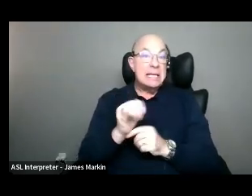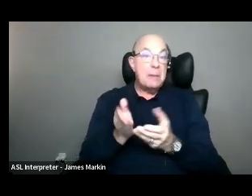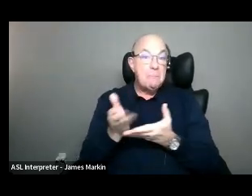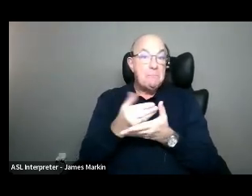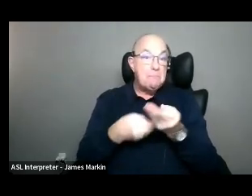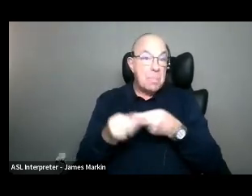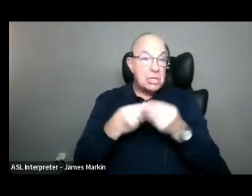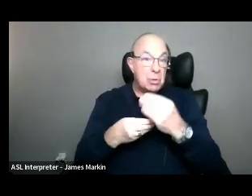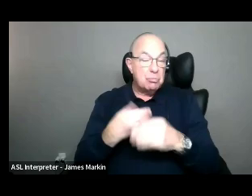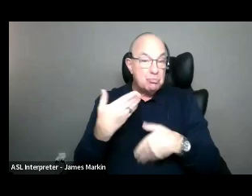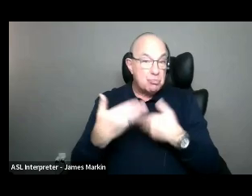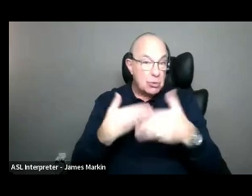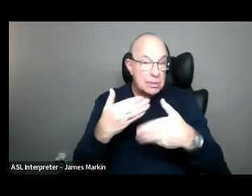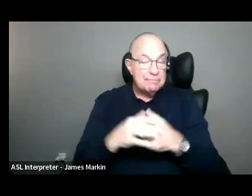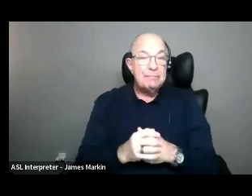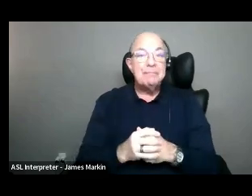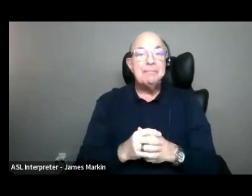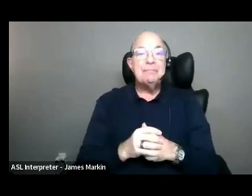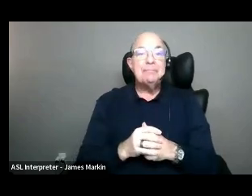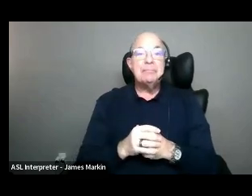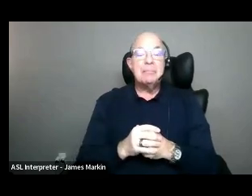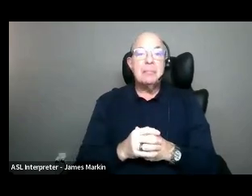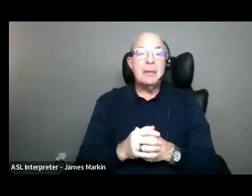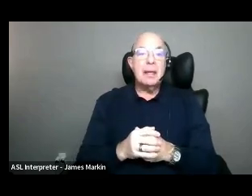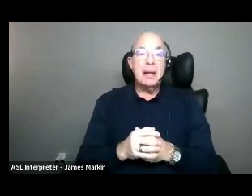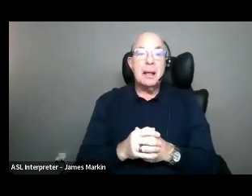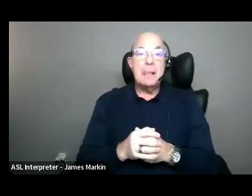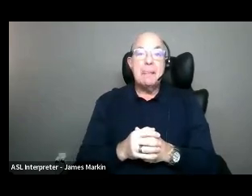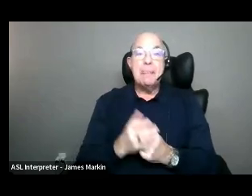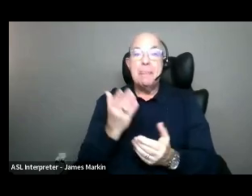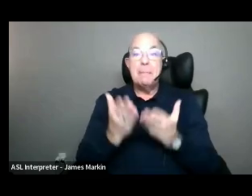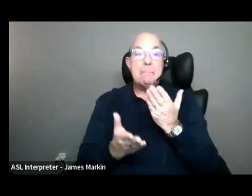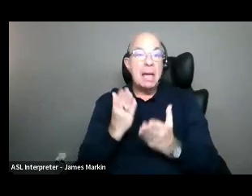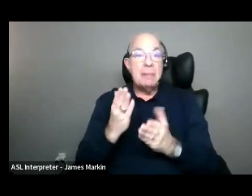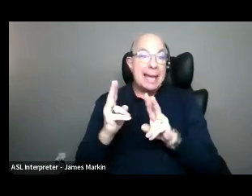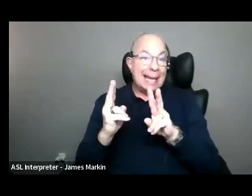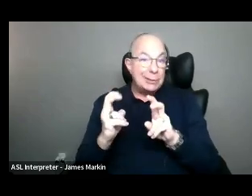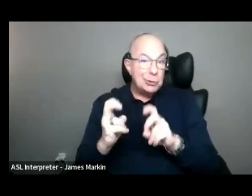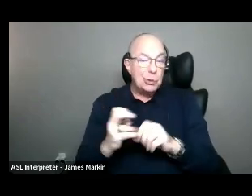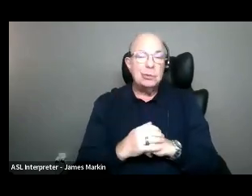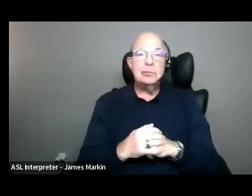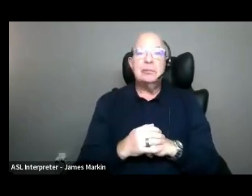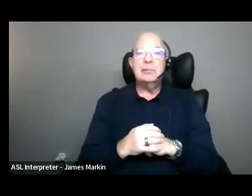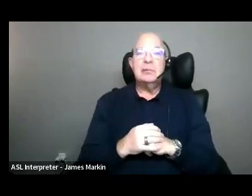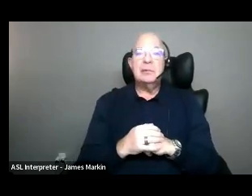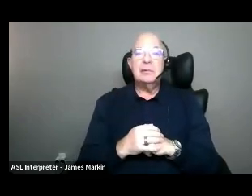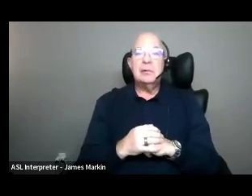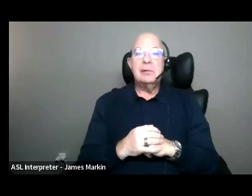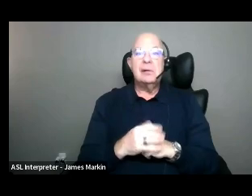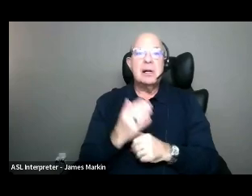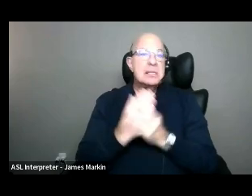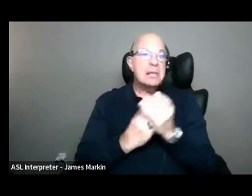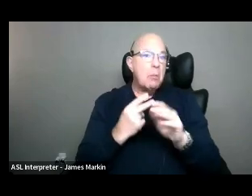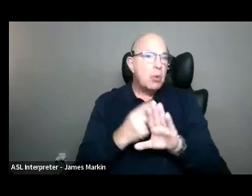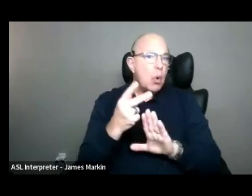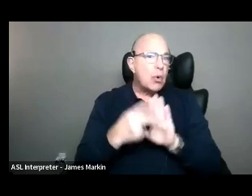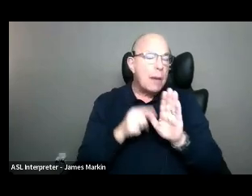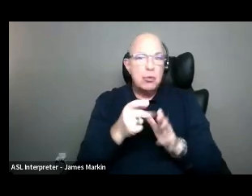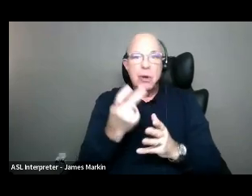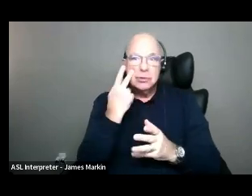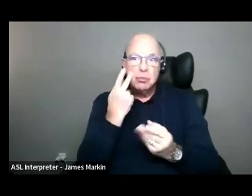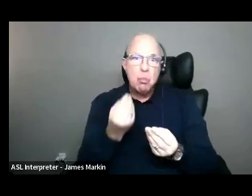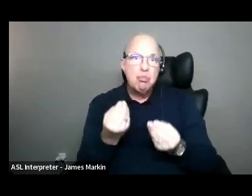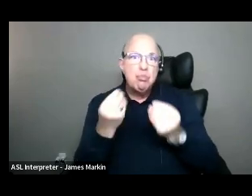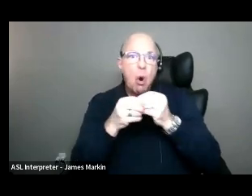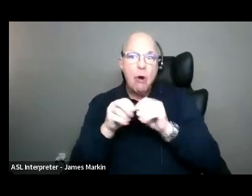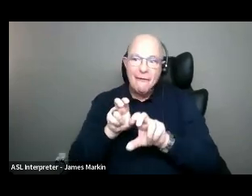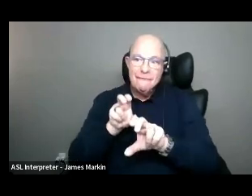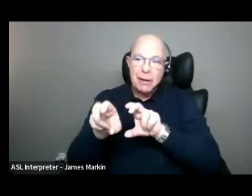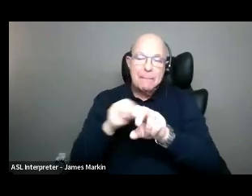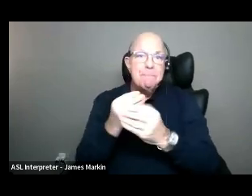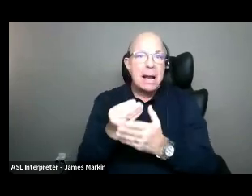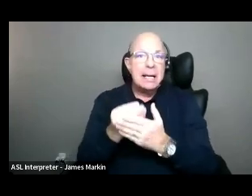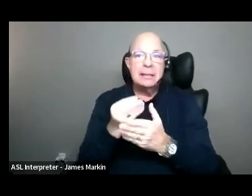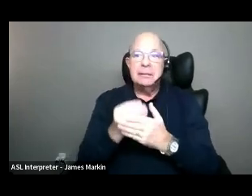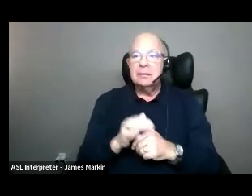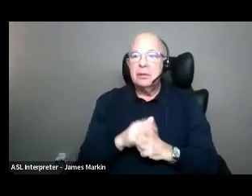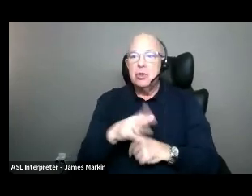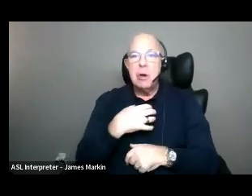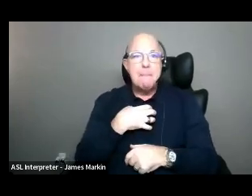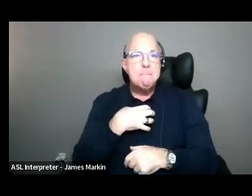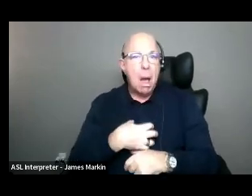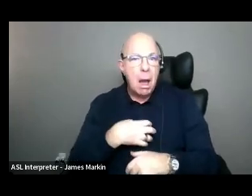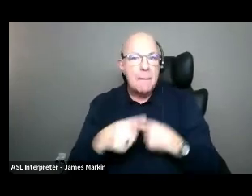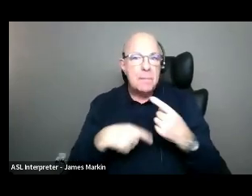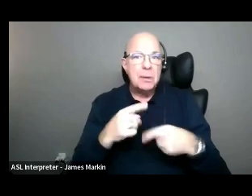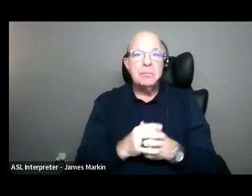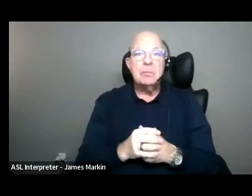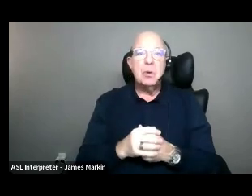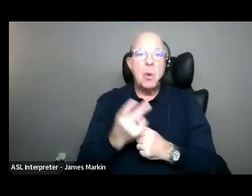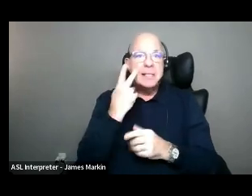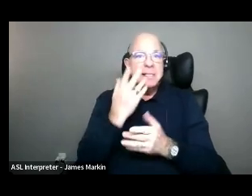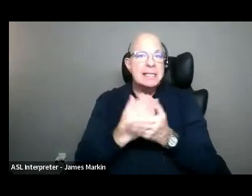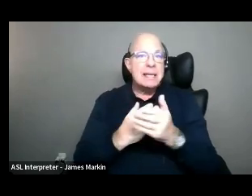Shannon Spencer (she/her): As well as if there's probably an issue or some sort of, program that you would like to see more investment in, that you're super passionate about, and you want to see changes?